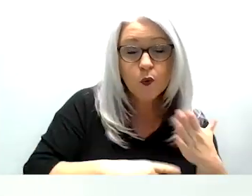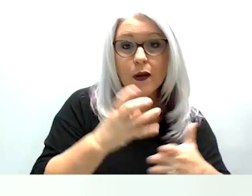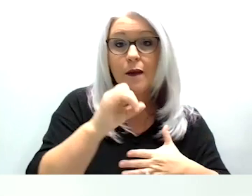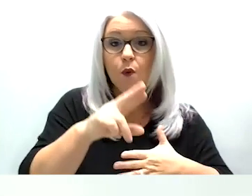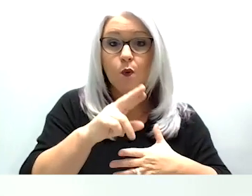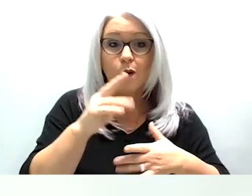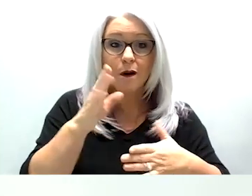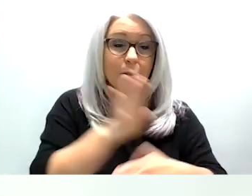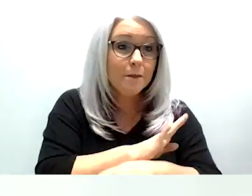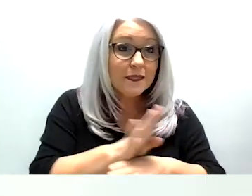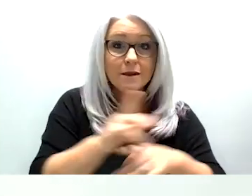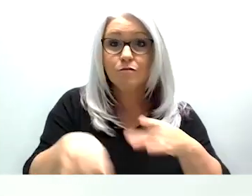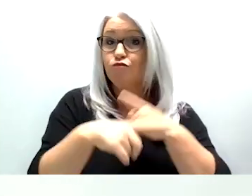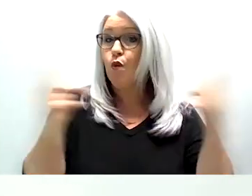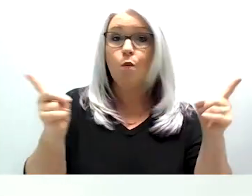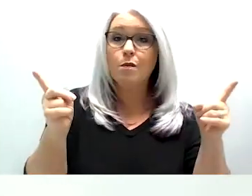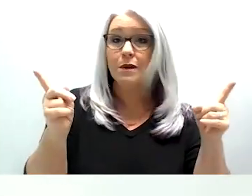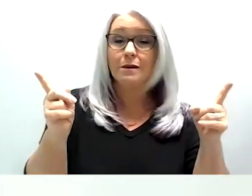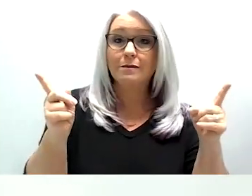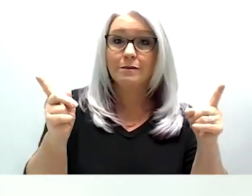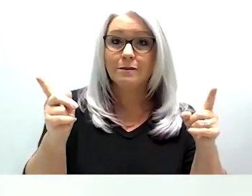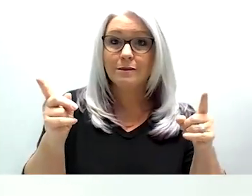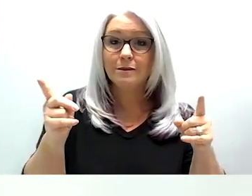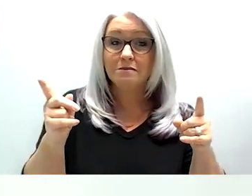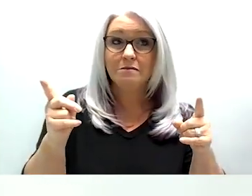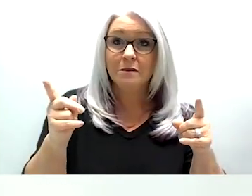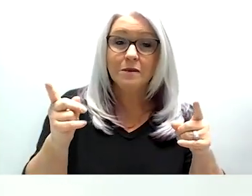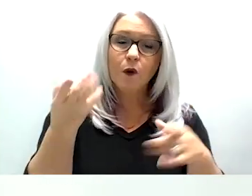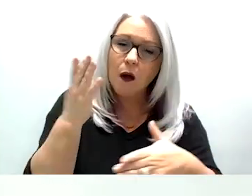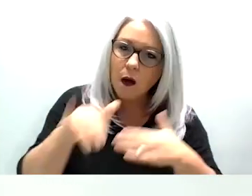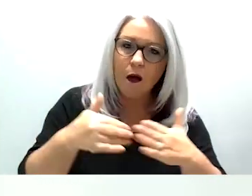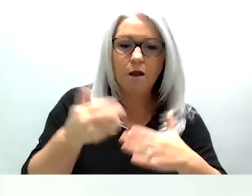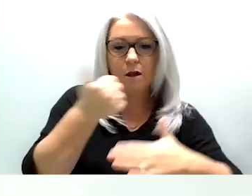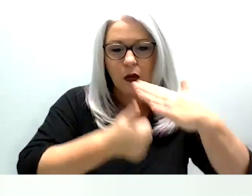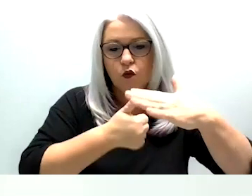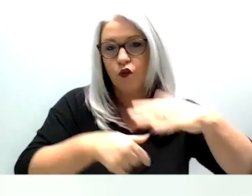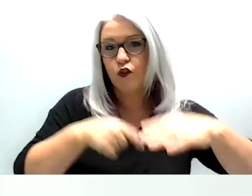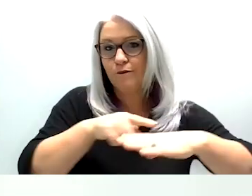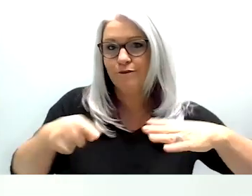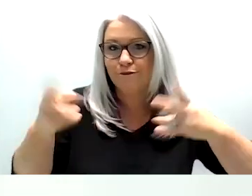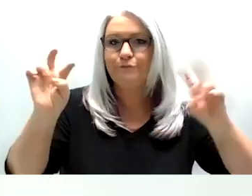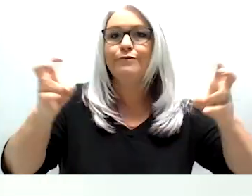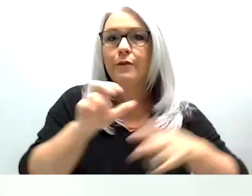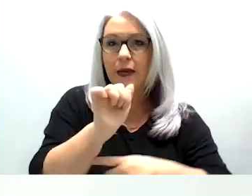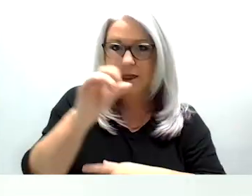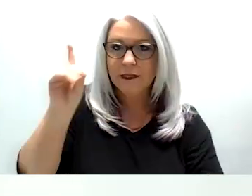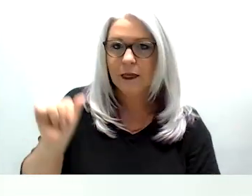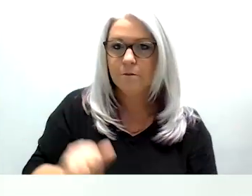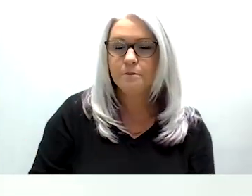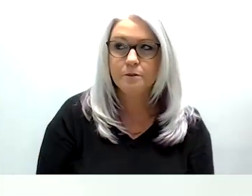the public, all of those things are still covered under the ADA. And so what I'm talking about reasonable accommodations,